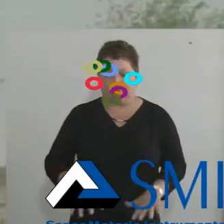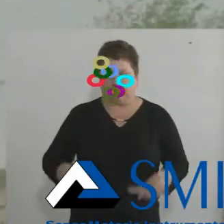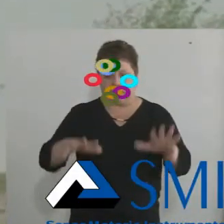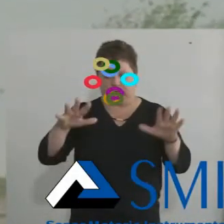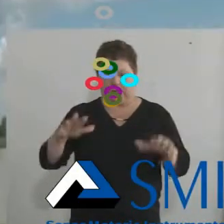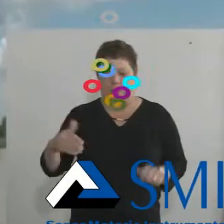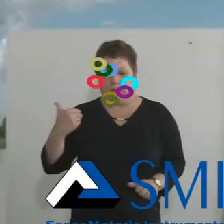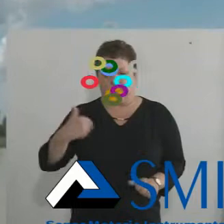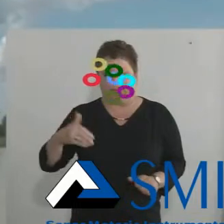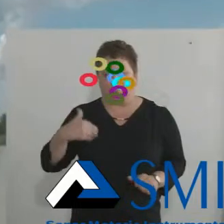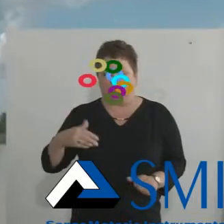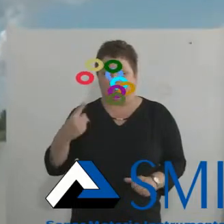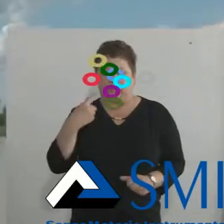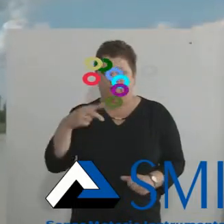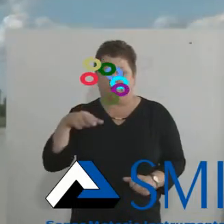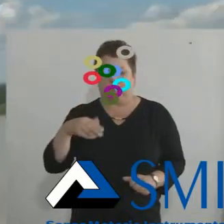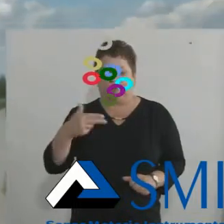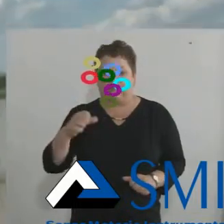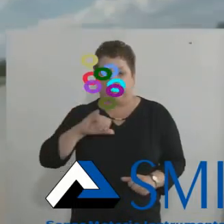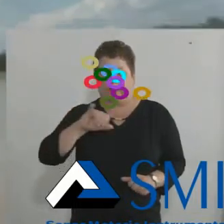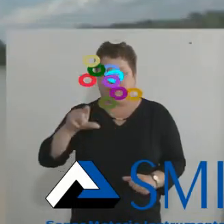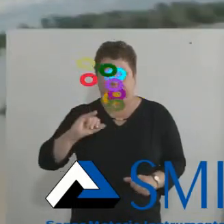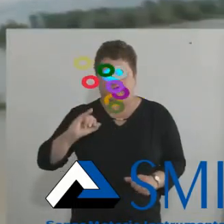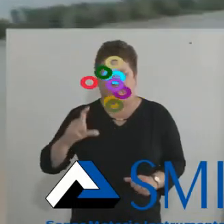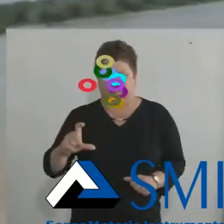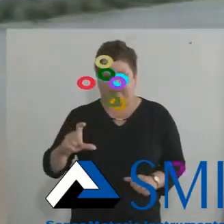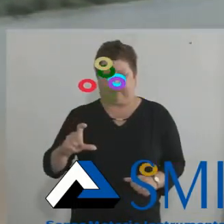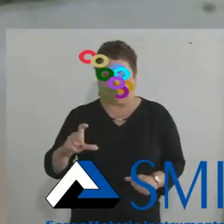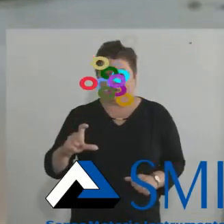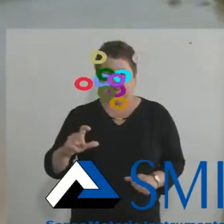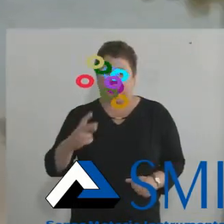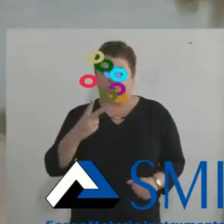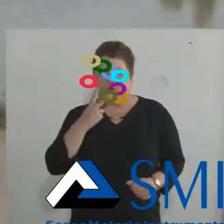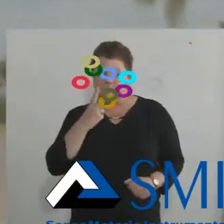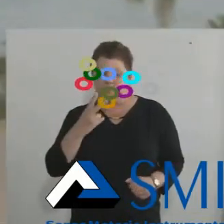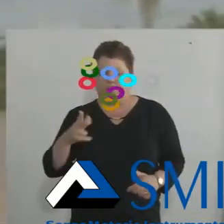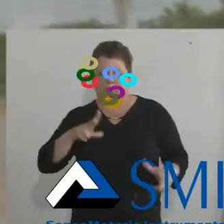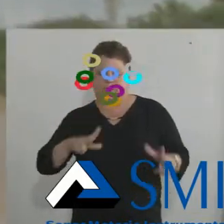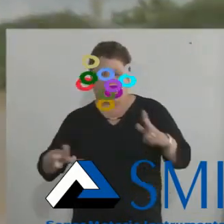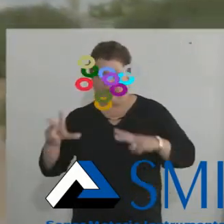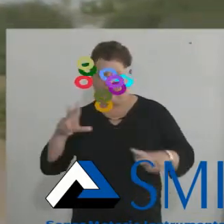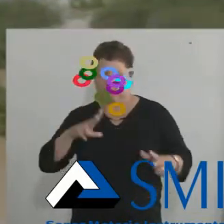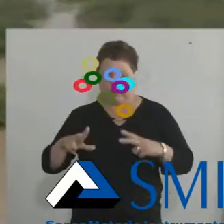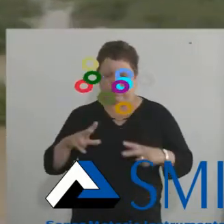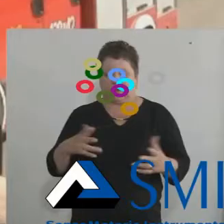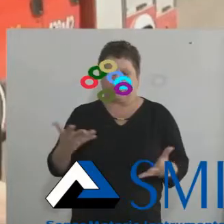Thus, the level of language knowledge and the time at which one started to learn it, is important.